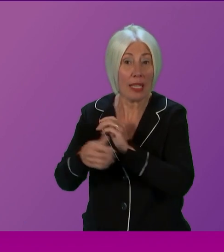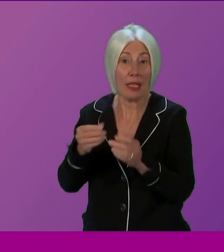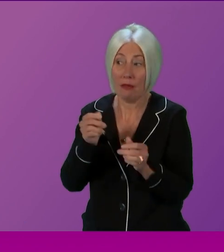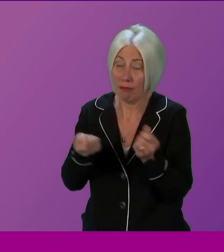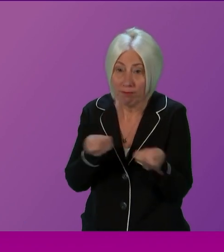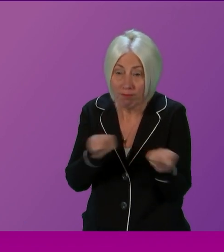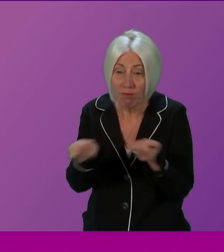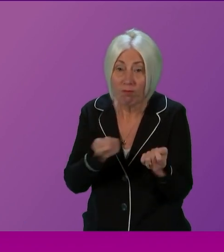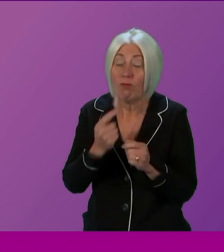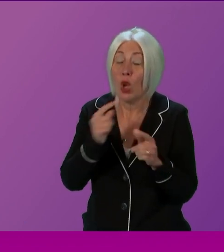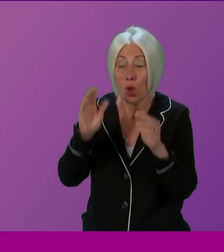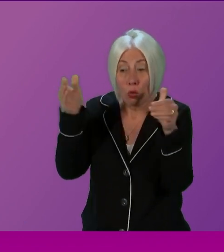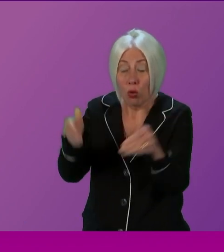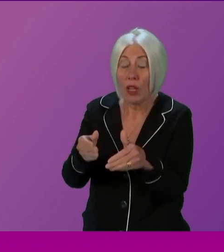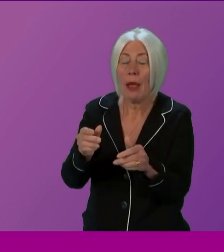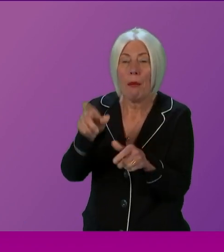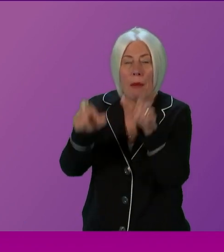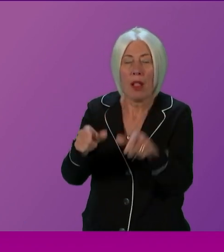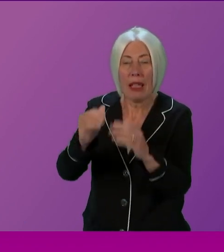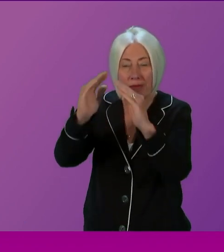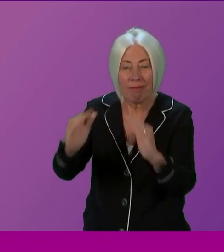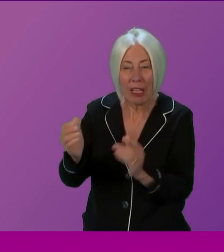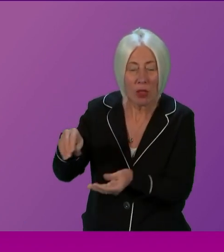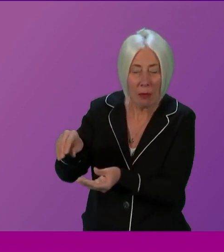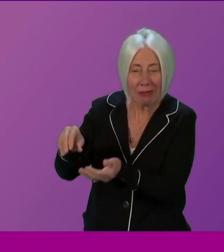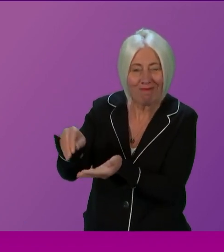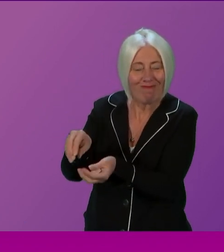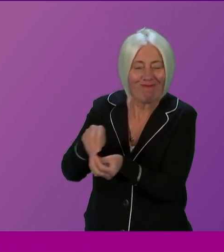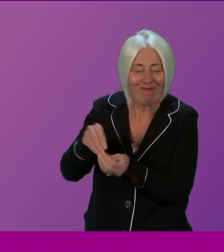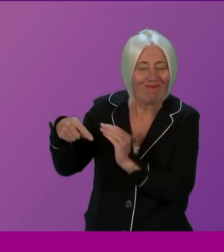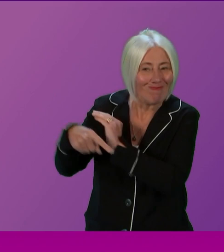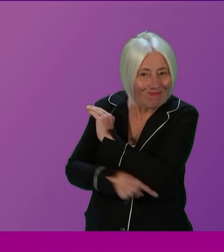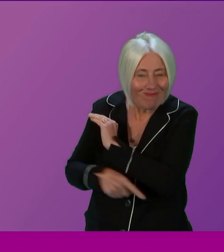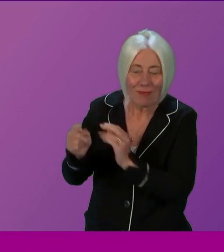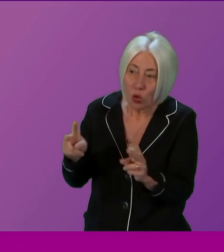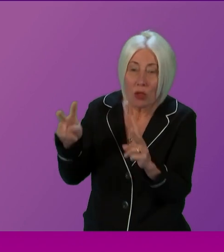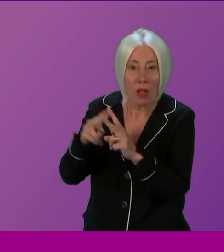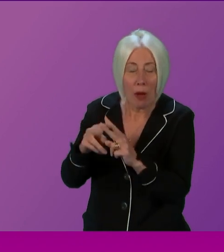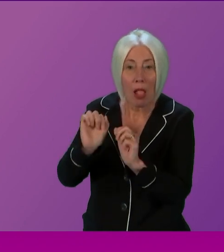specifically at fuel-poor households. We have also doubled the fuel insecurity fund